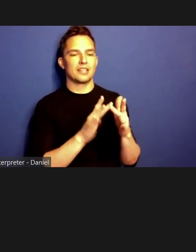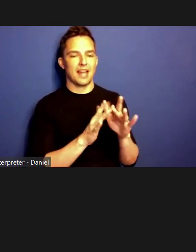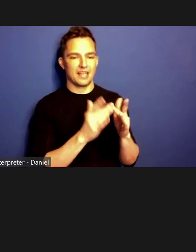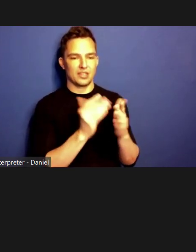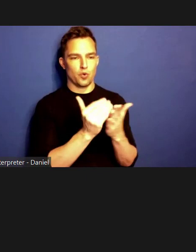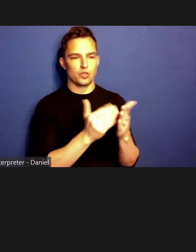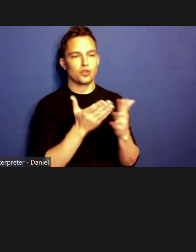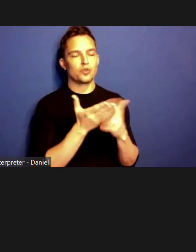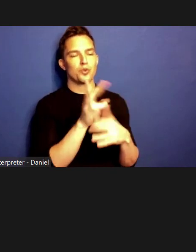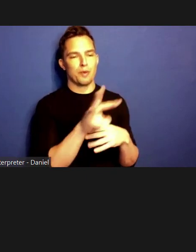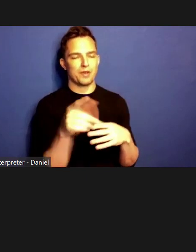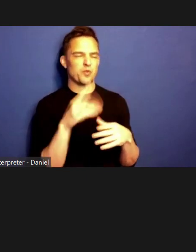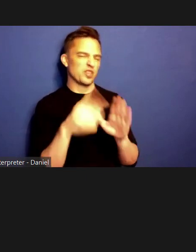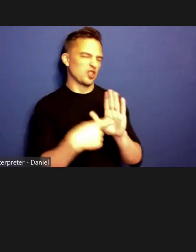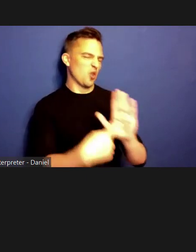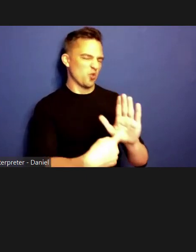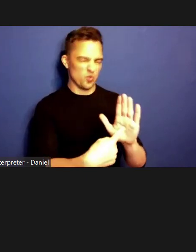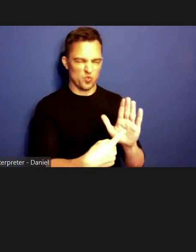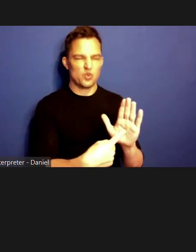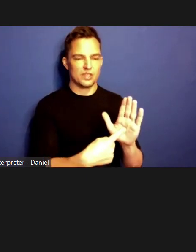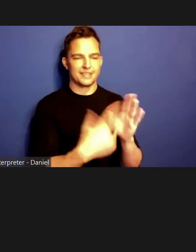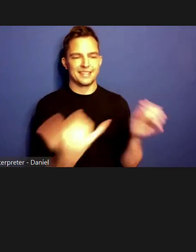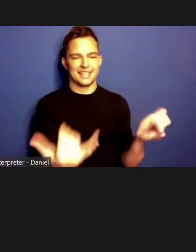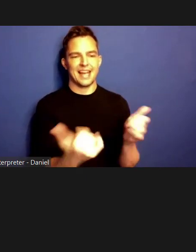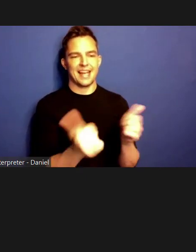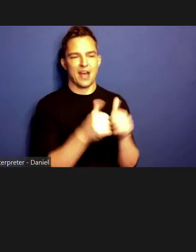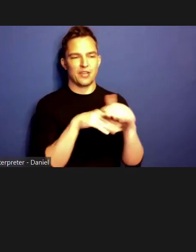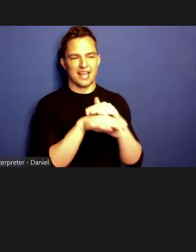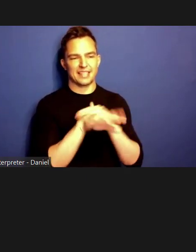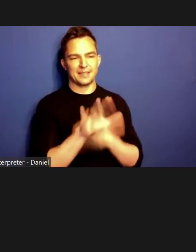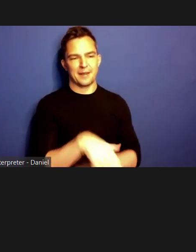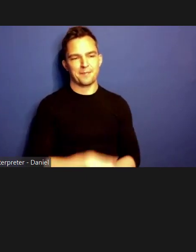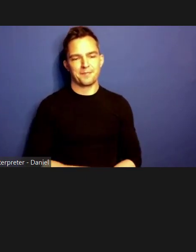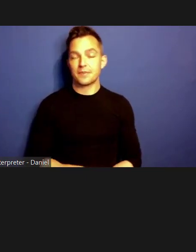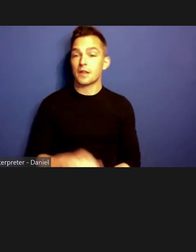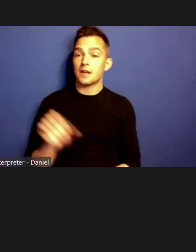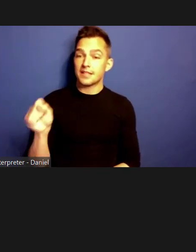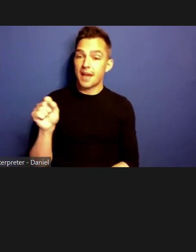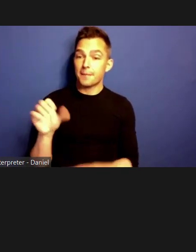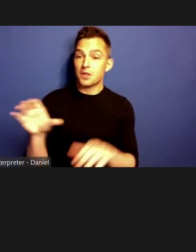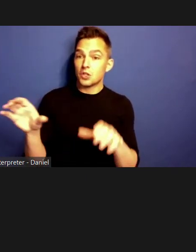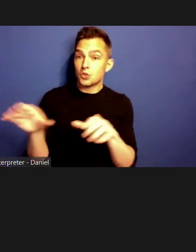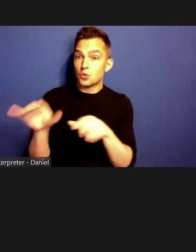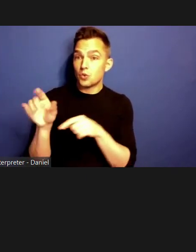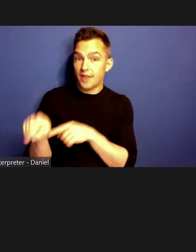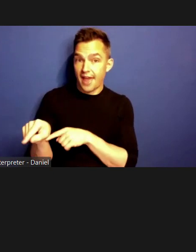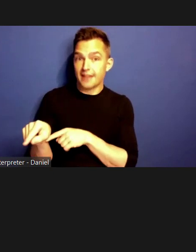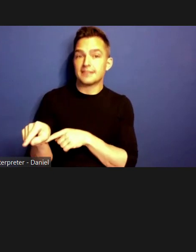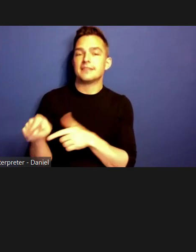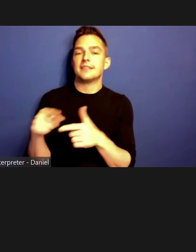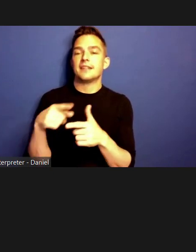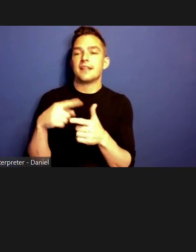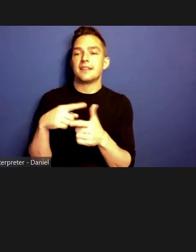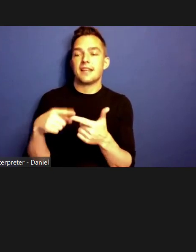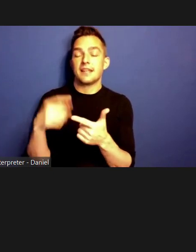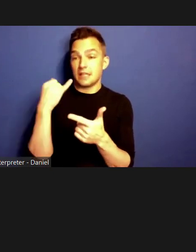Dr. Foust: Yeah, so doing that, and then, if you can, having a local